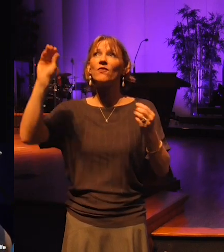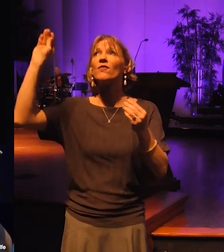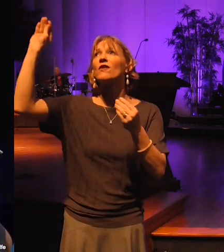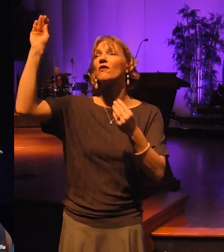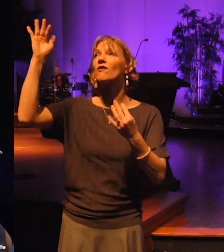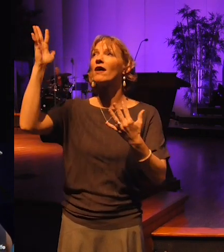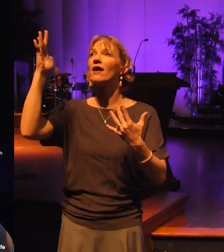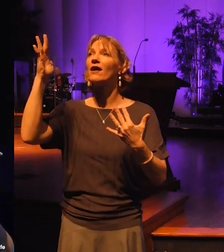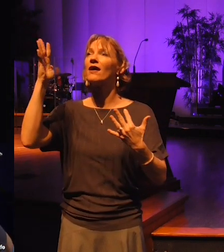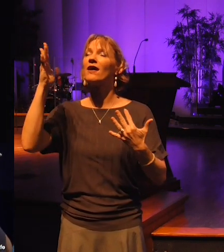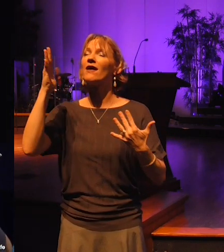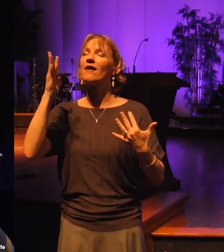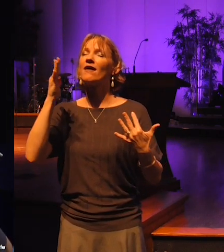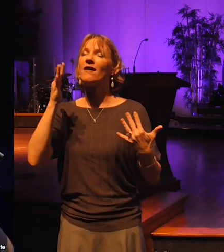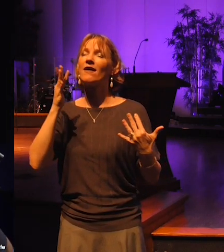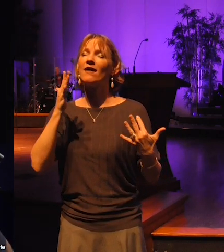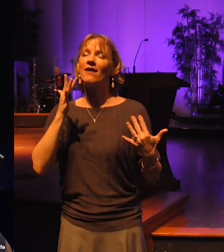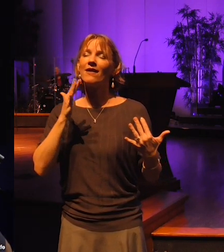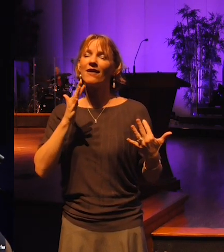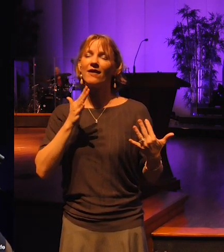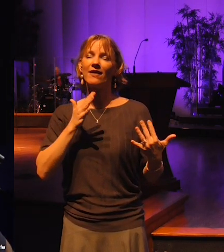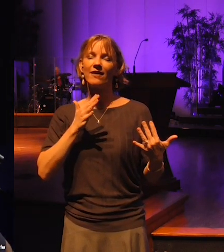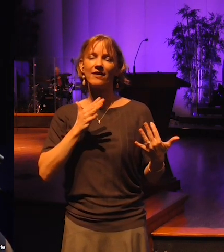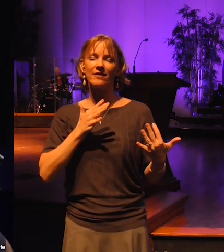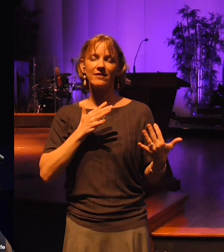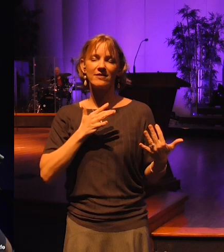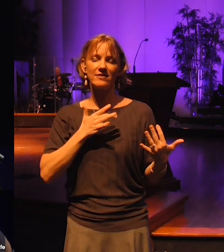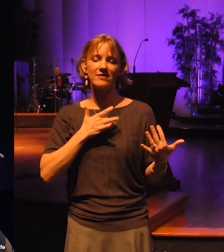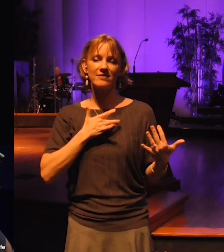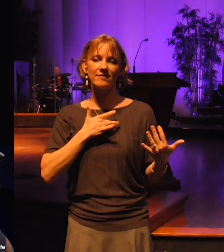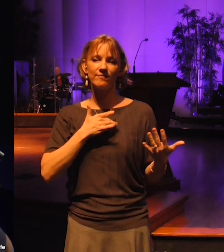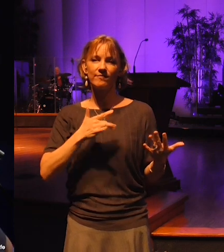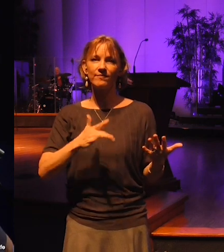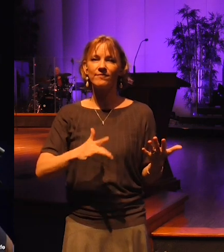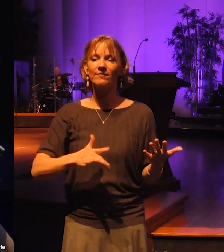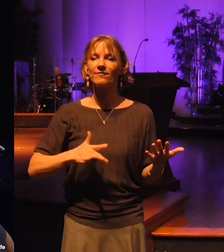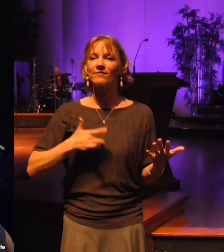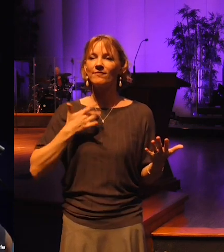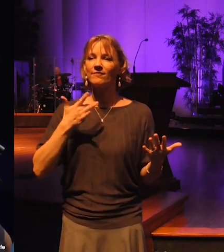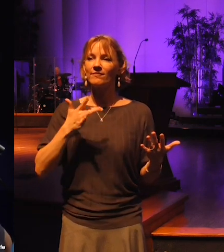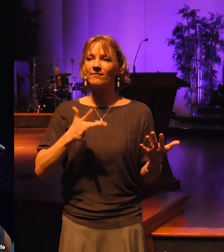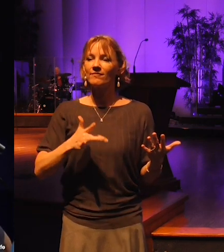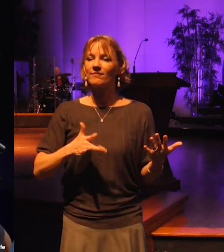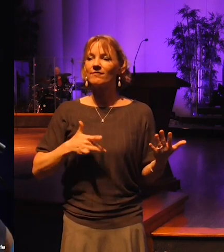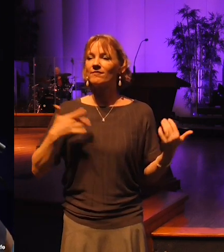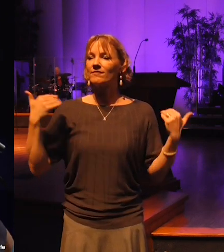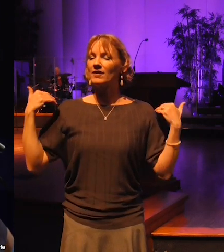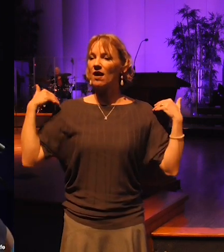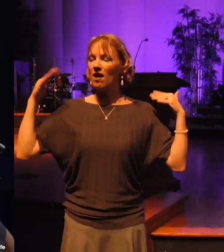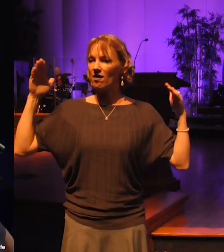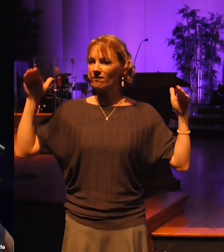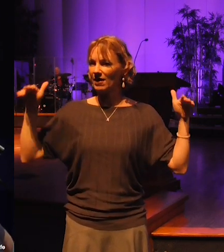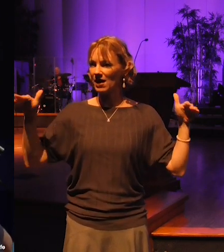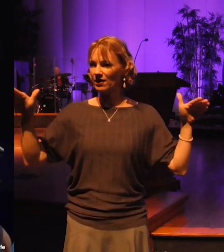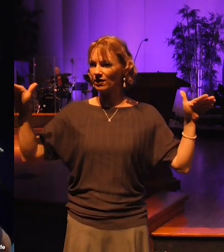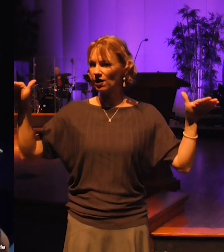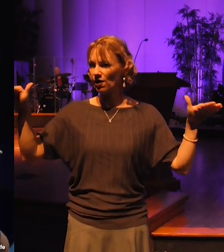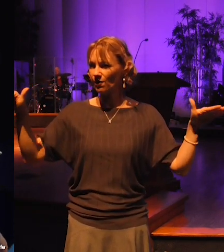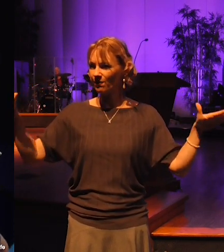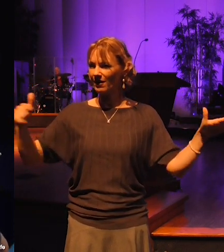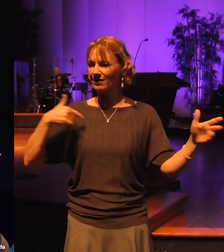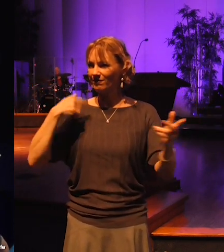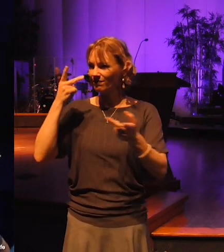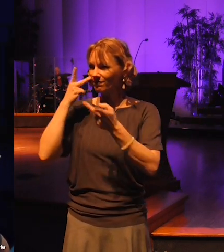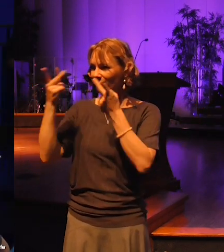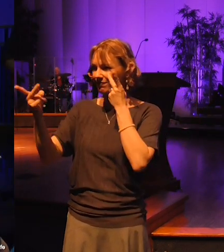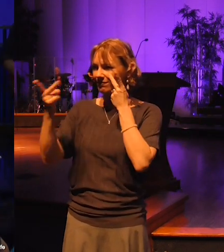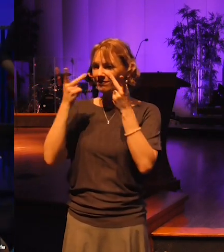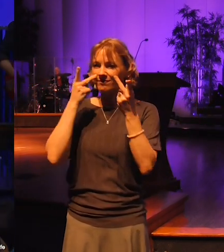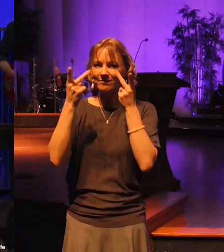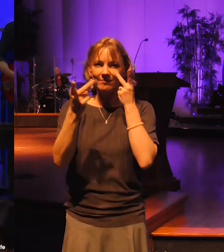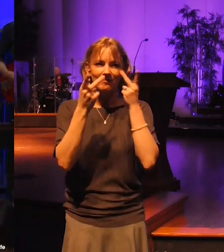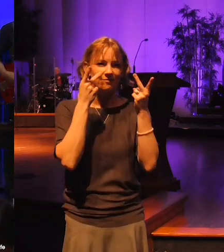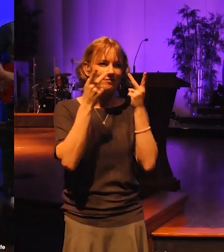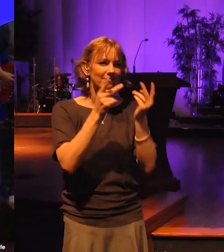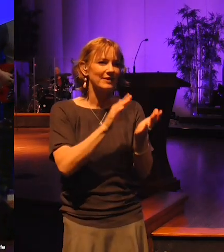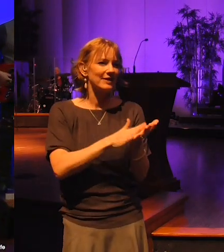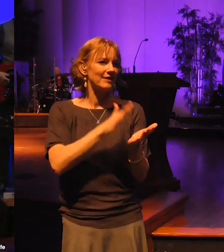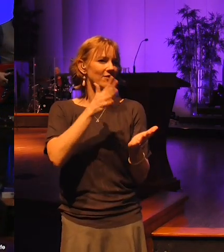grace i can hear the rush of angel wings i see glory on each